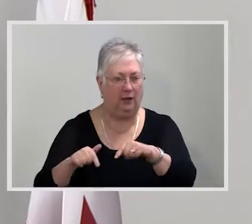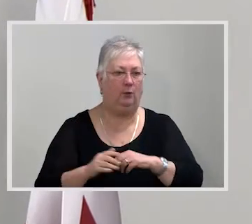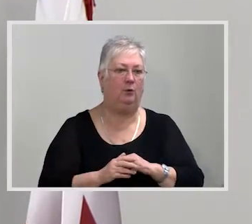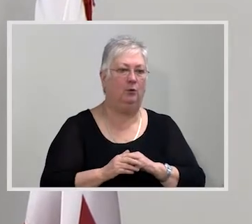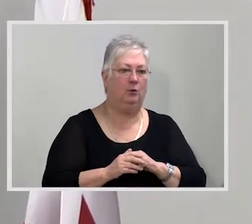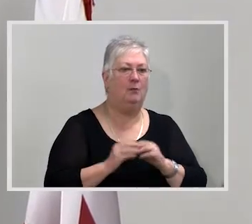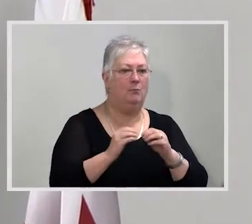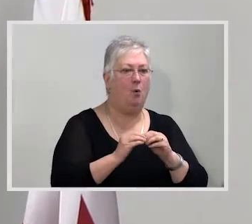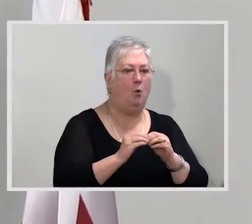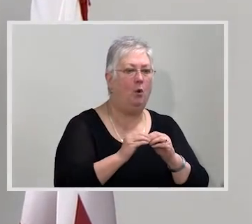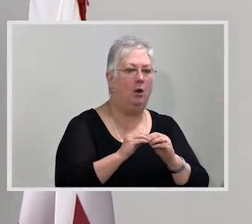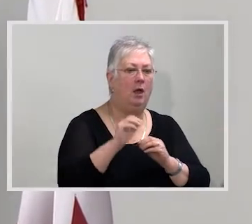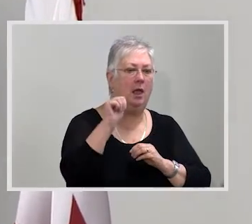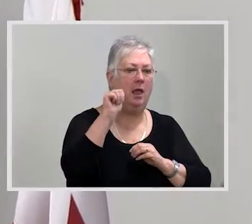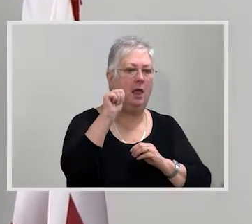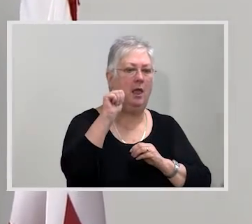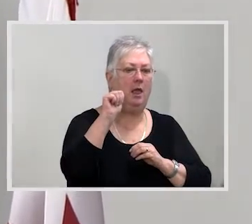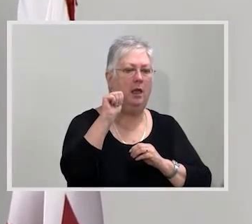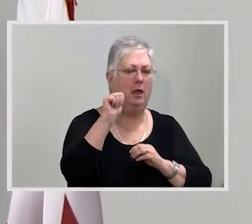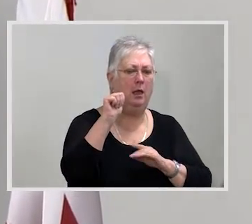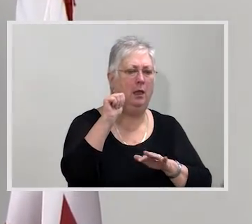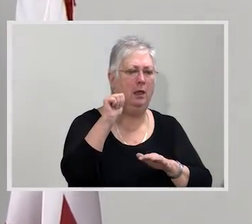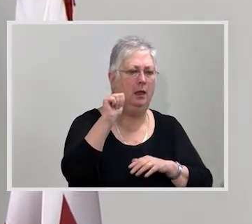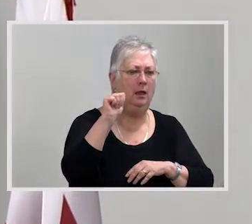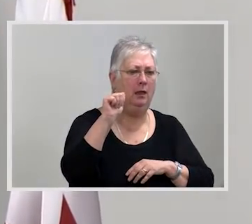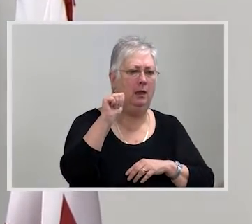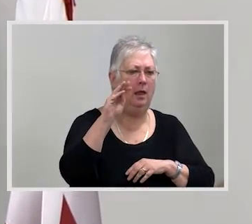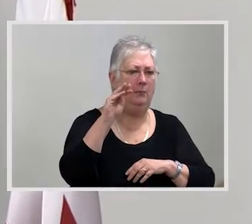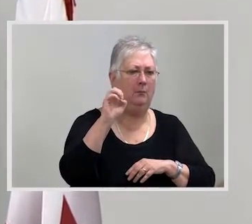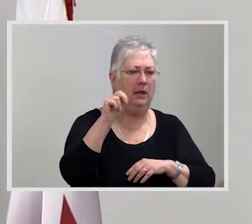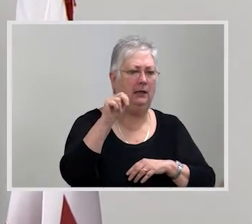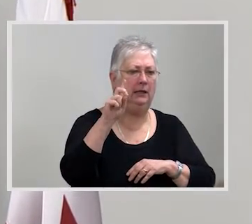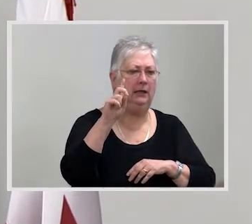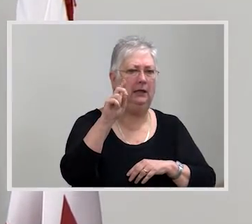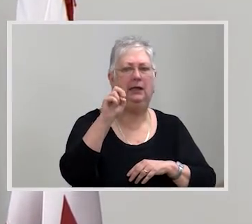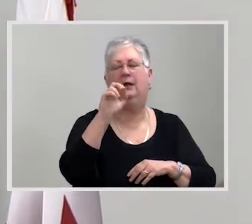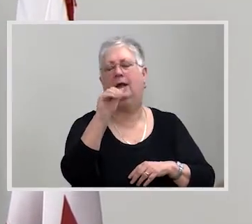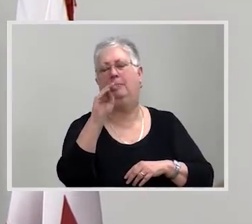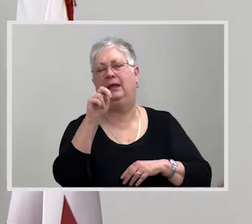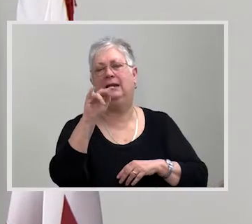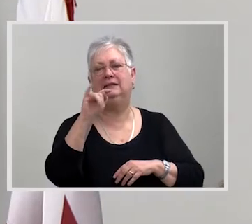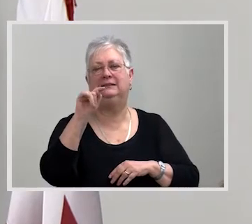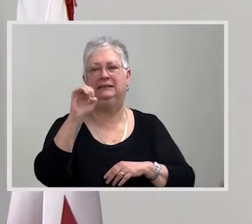FACILITY THAT ALSO ALLOWS THAT CAMPUS PROJECT TO MOVE FORWARD.